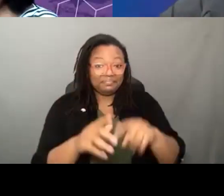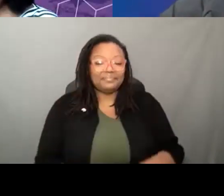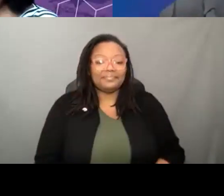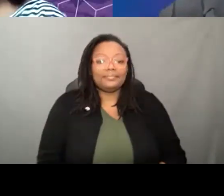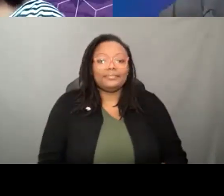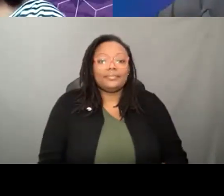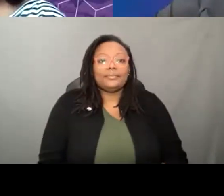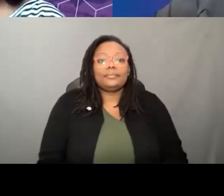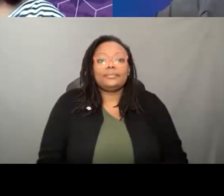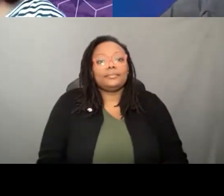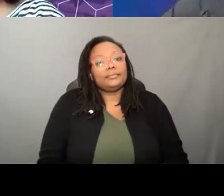Jeremy Leffler: Beatriz? Beatriz Azor: Yeah, same here.